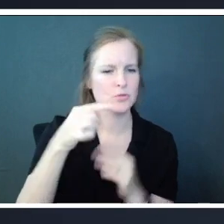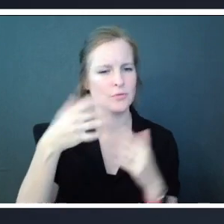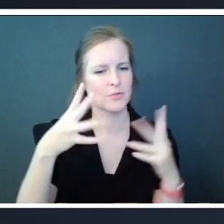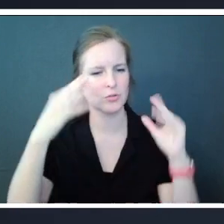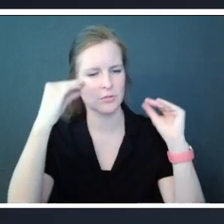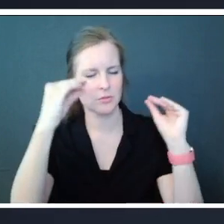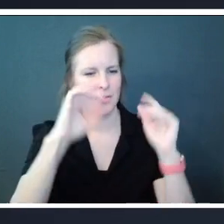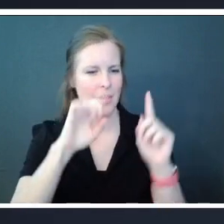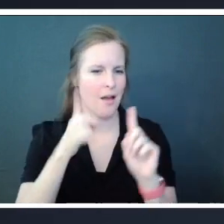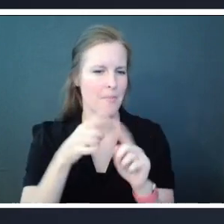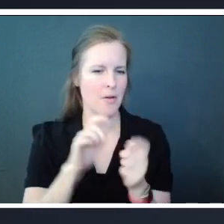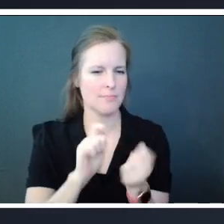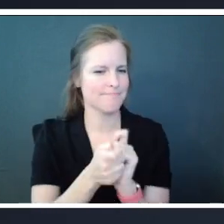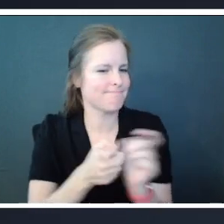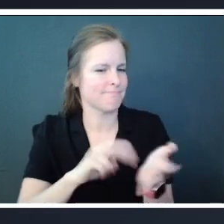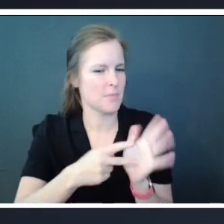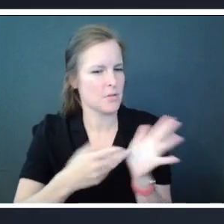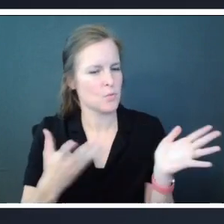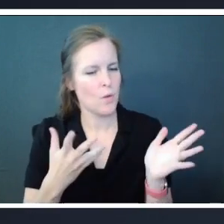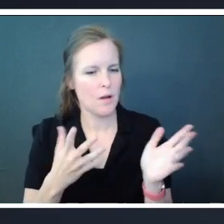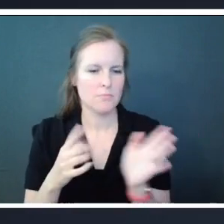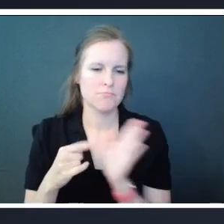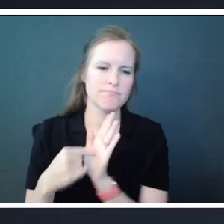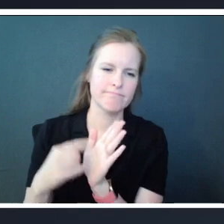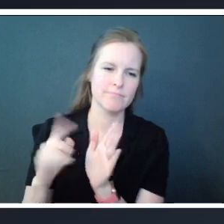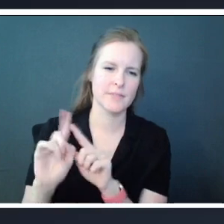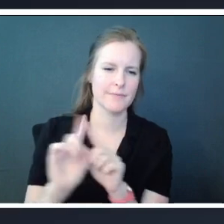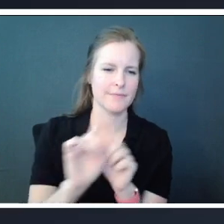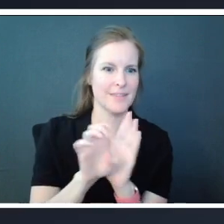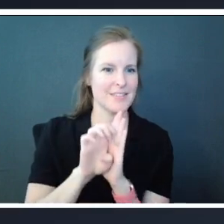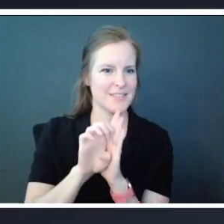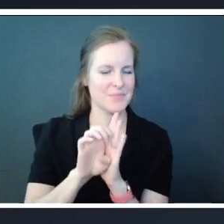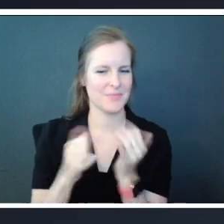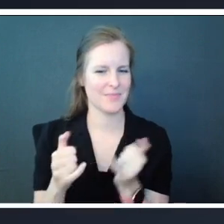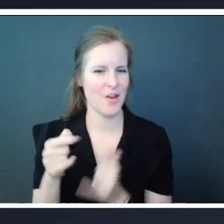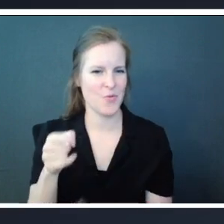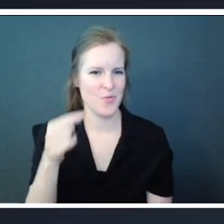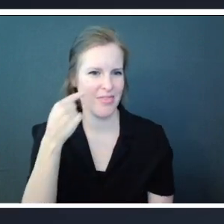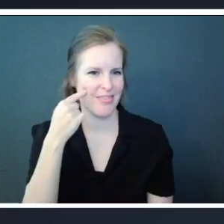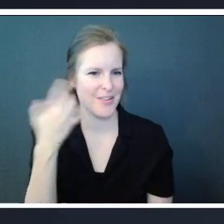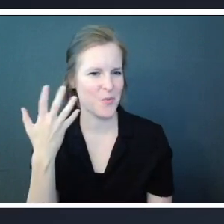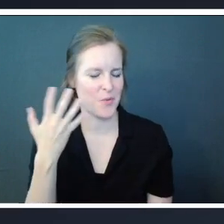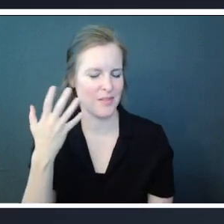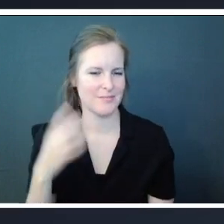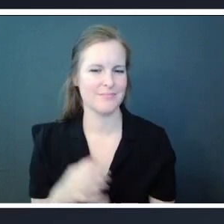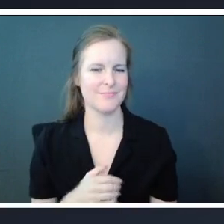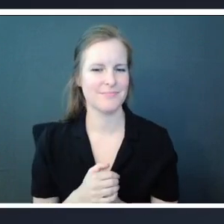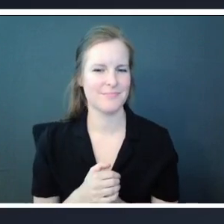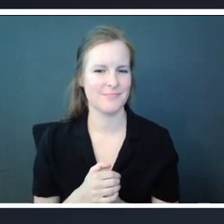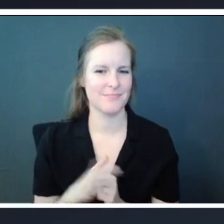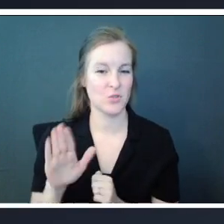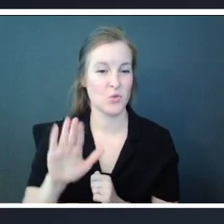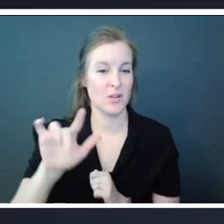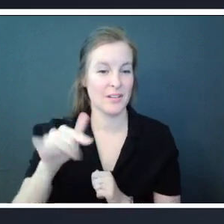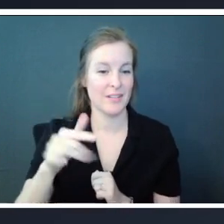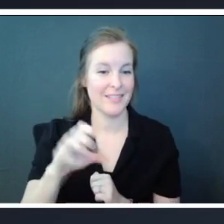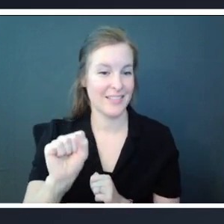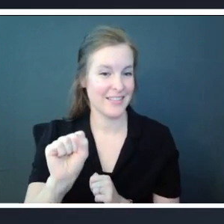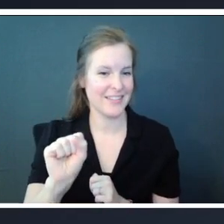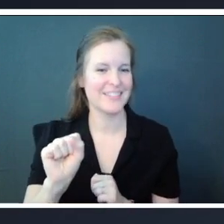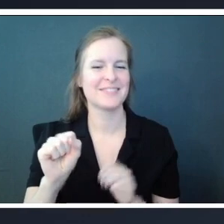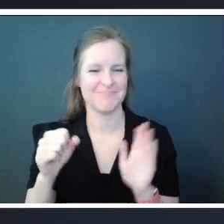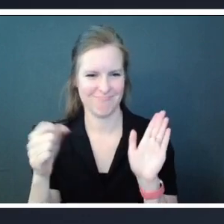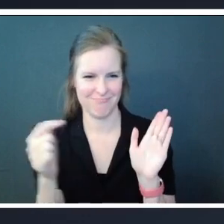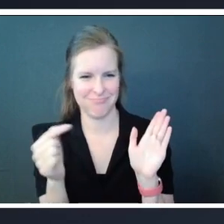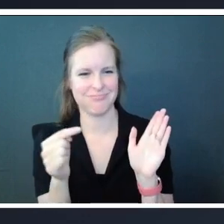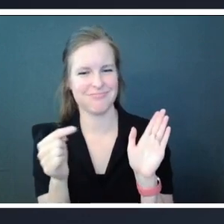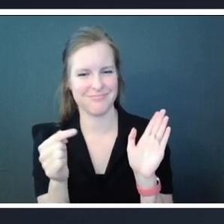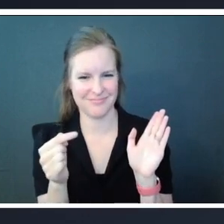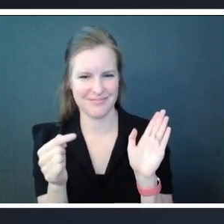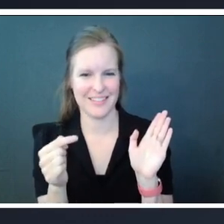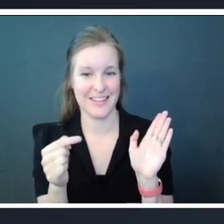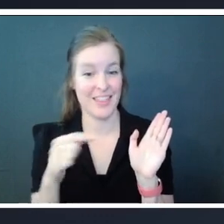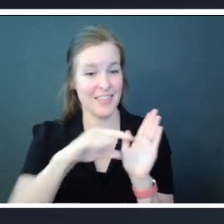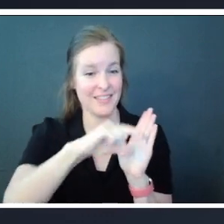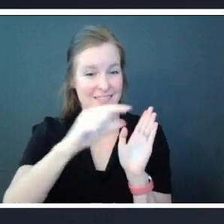animals. I see. Yeah. Look at those legs. Yeah, that tail good. So, this tail is a great example